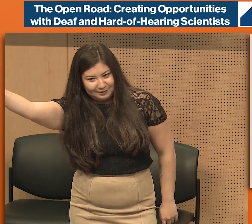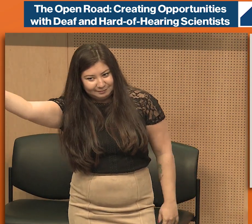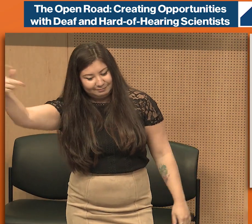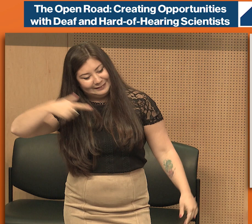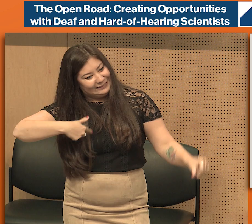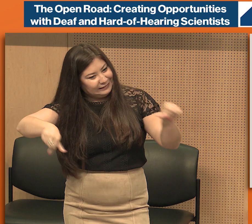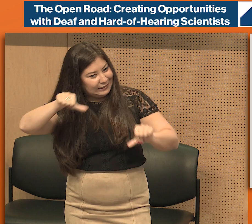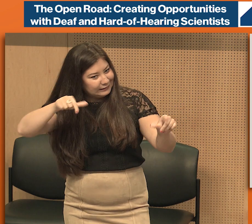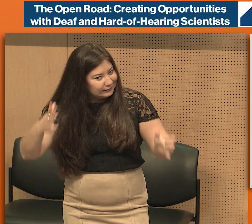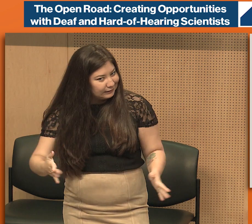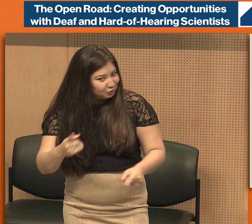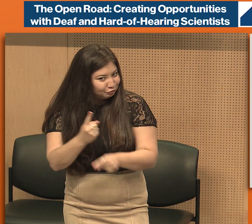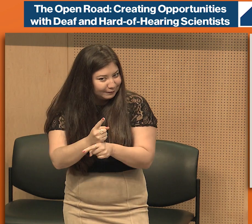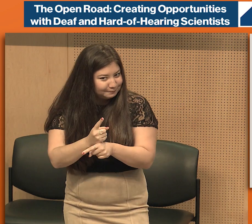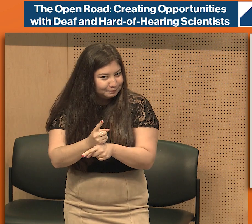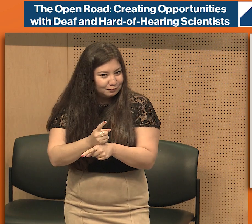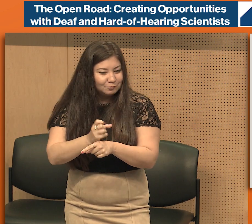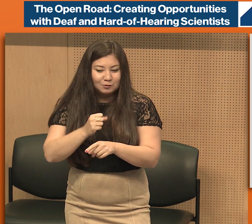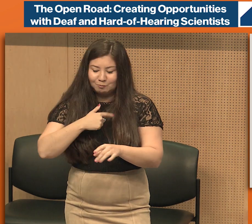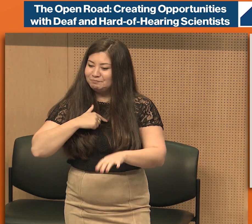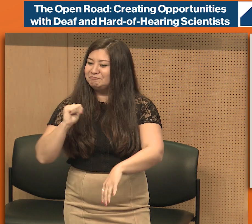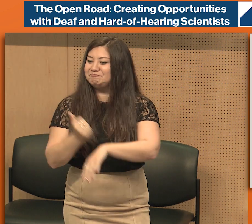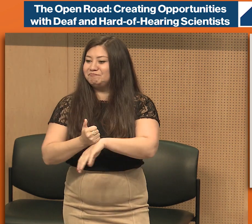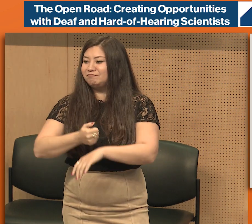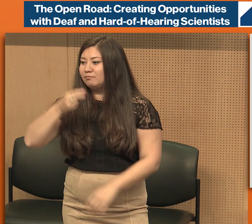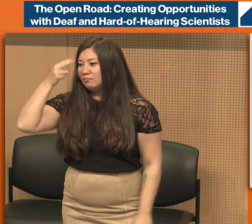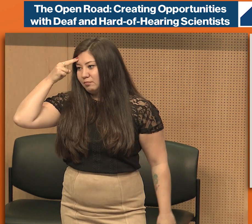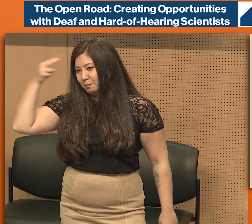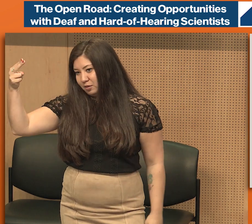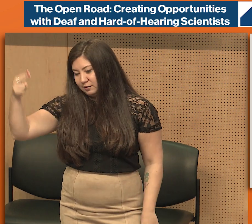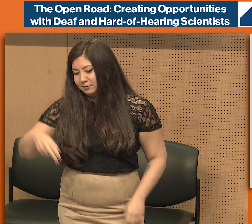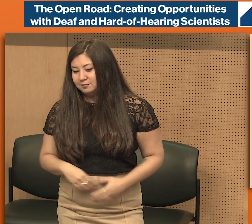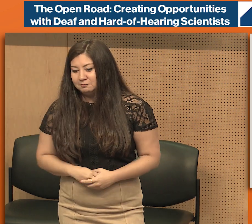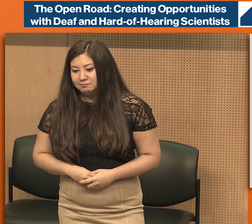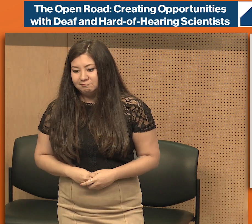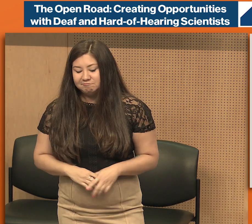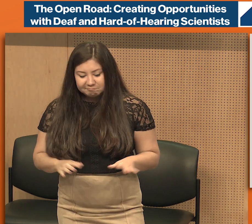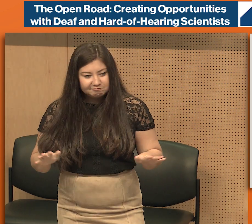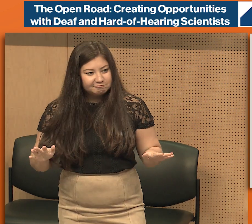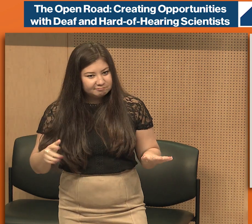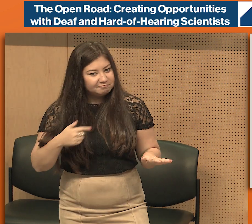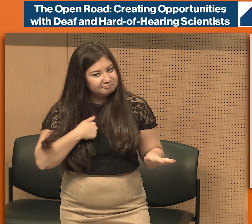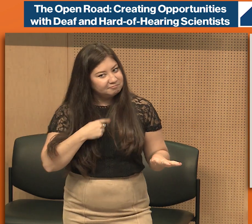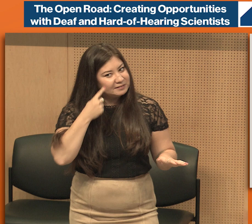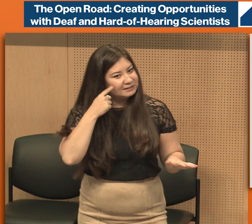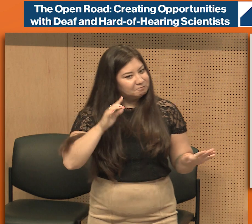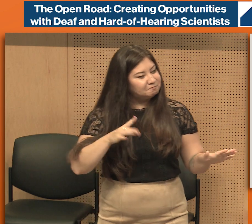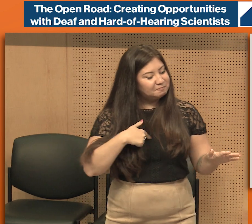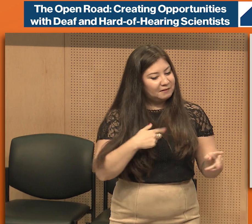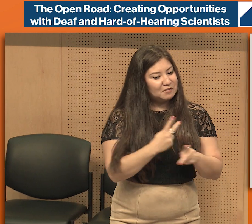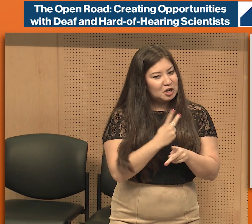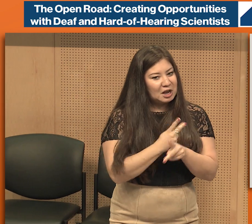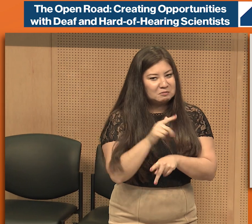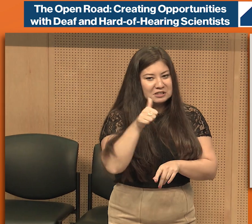All right, so, I have a hypothesis as a scientist. This is what I do. And so,